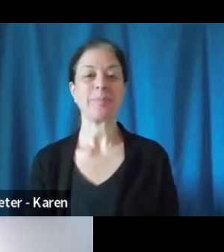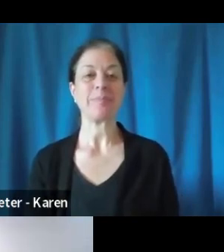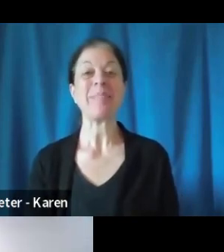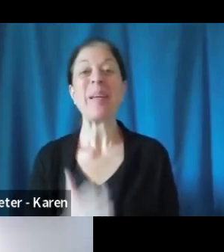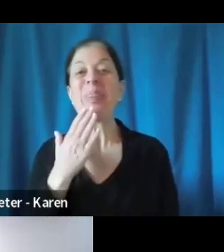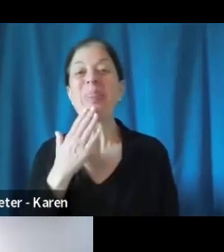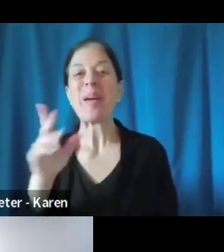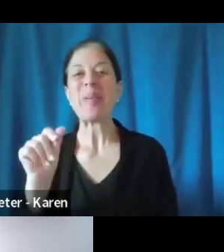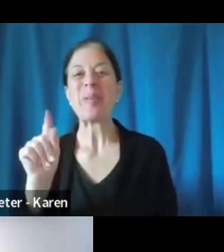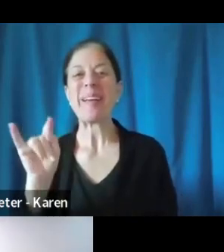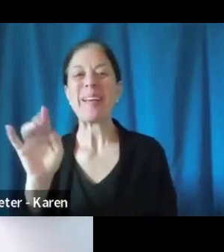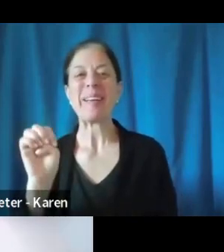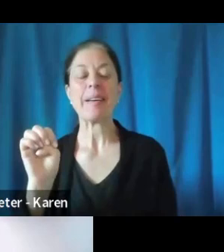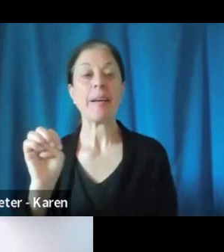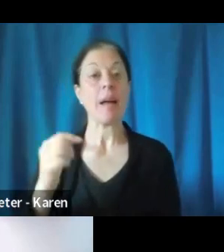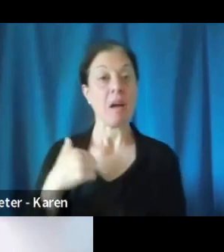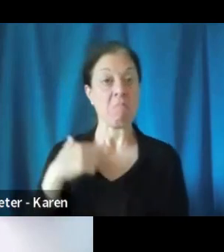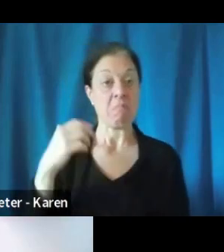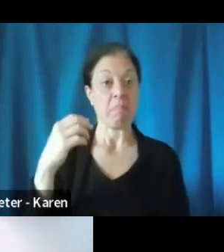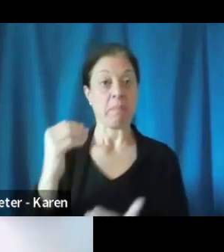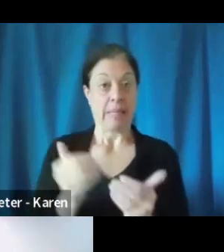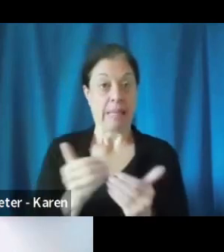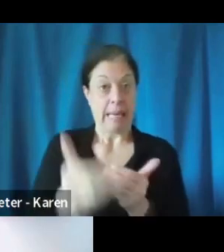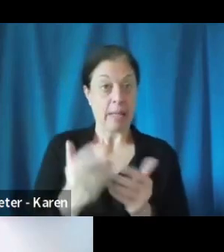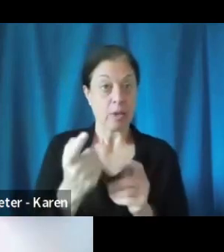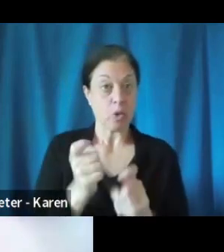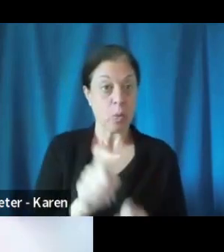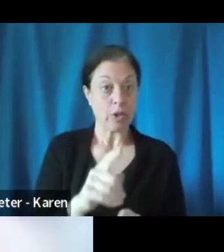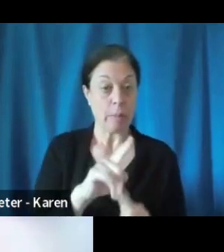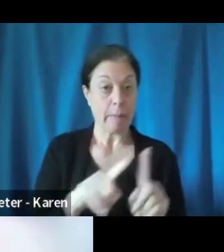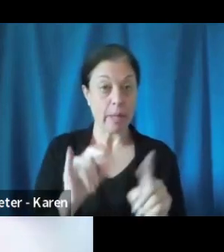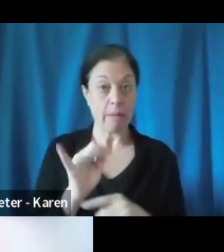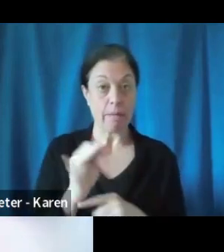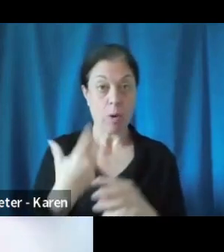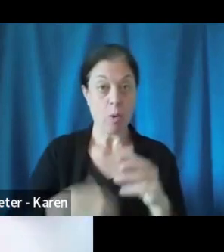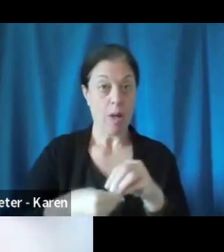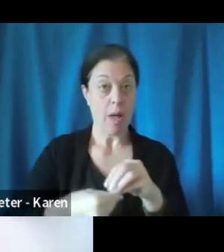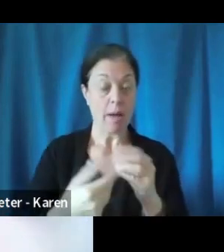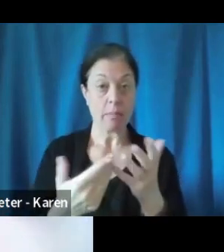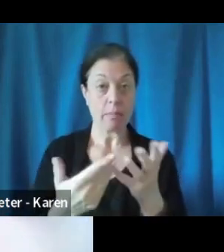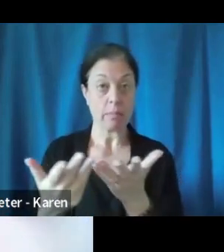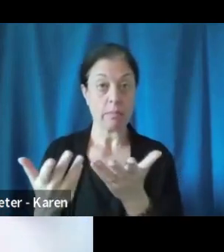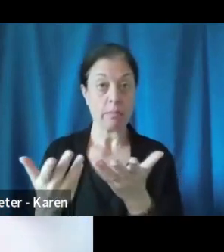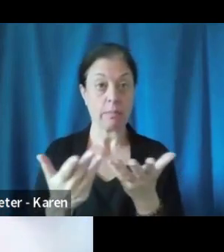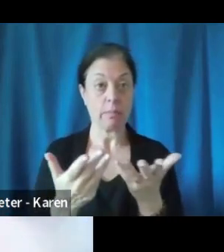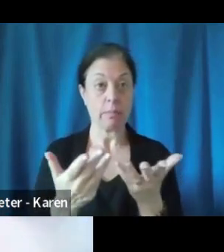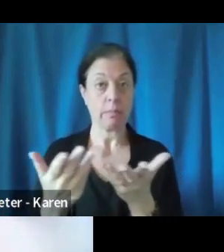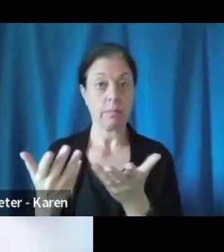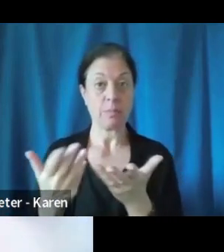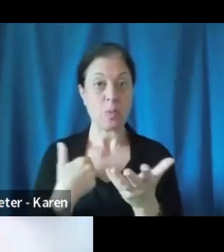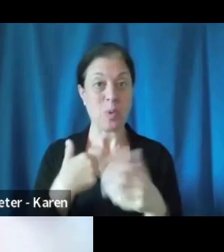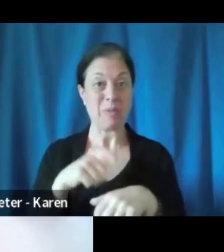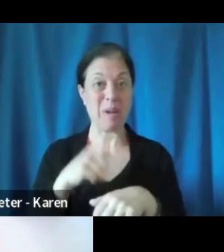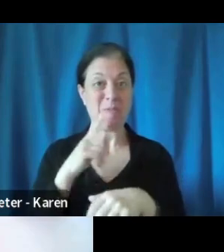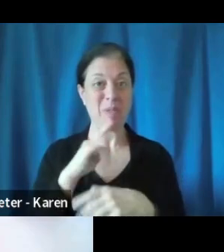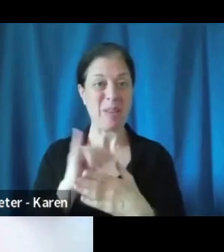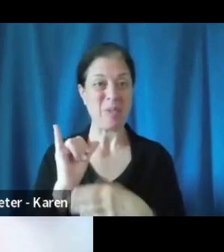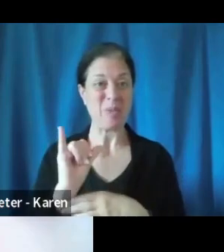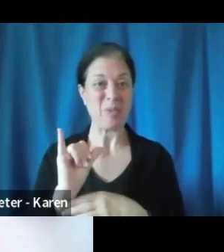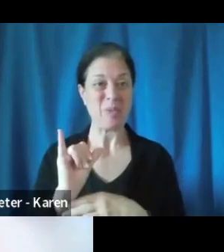easier for them to work. Thank you, Katie. I can move on to the next question but if